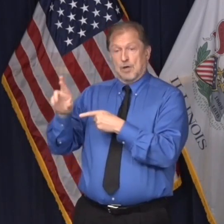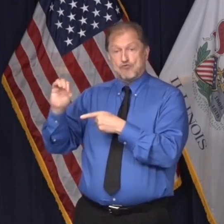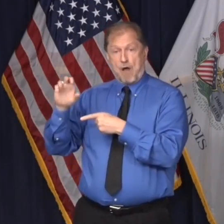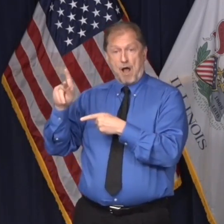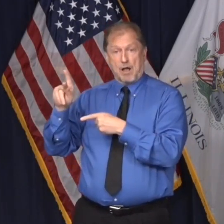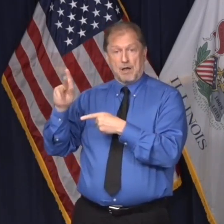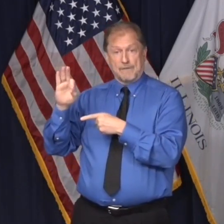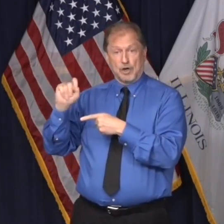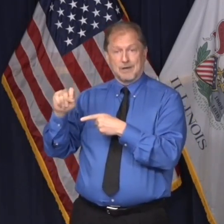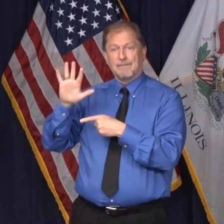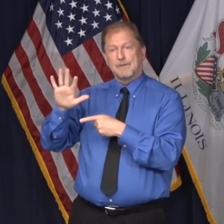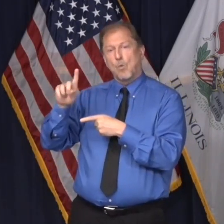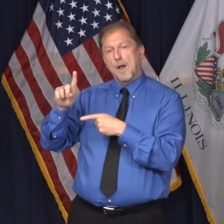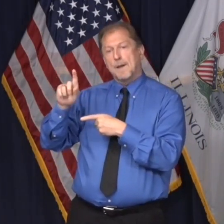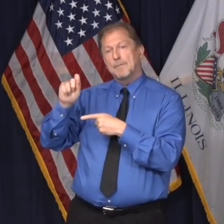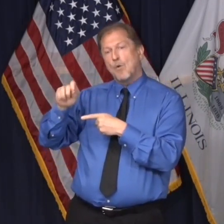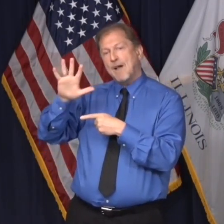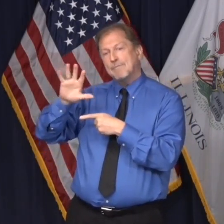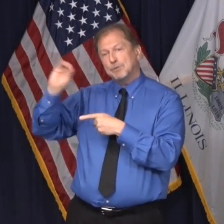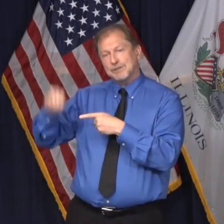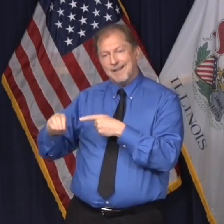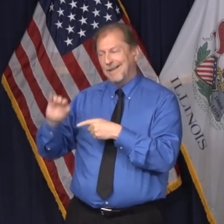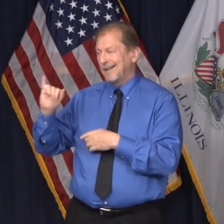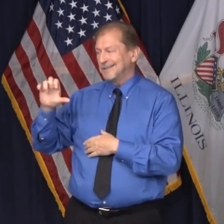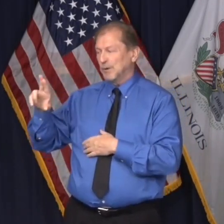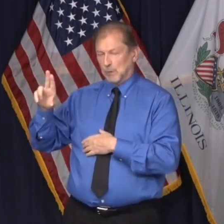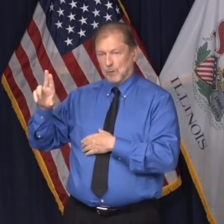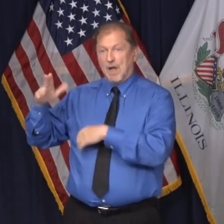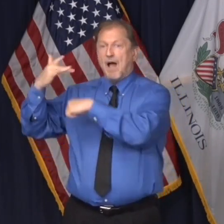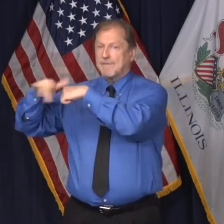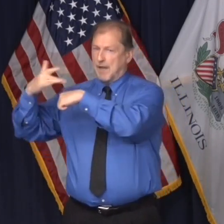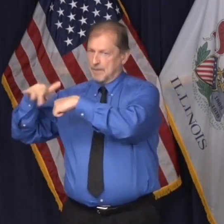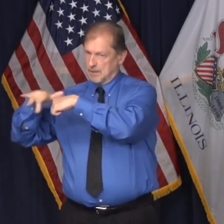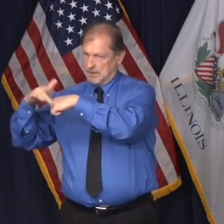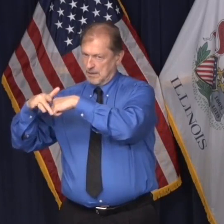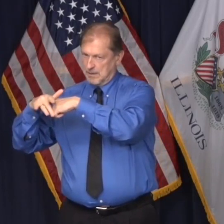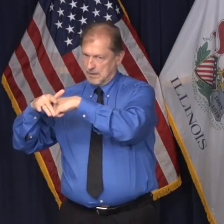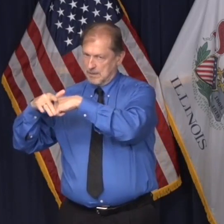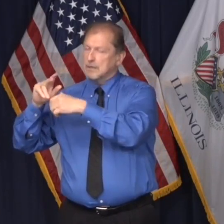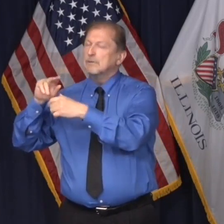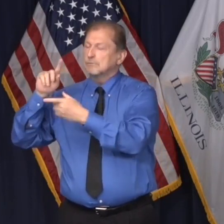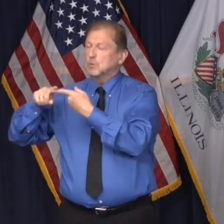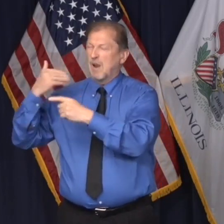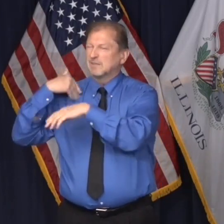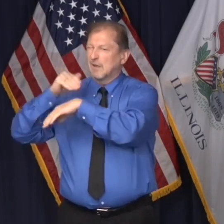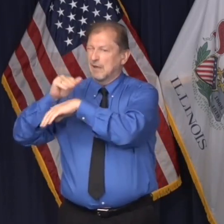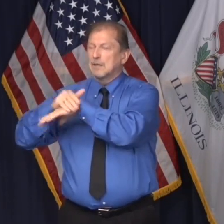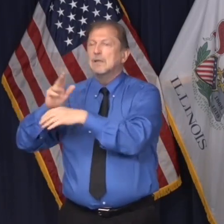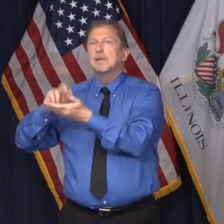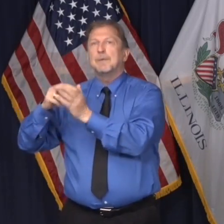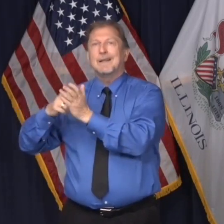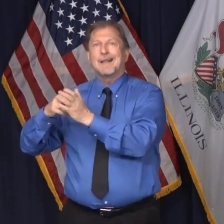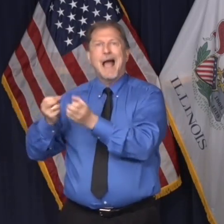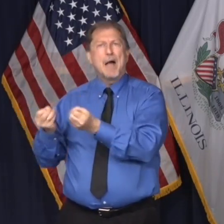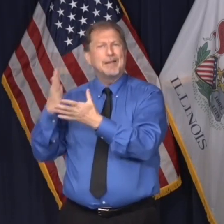MEDICAL SERVICES. THESE ARE THE REGIONS THAT PRE-EXISTED THE CORONAVIRUS.